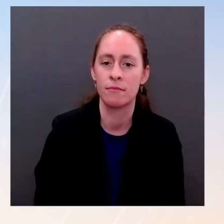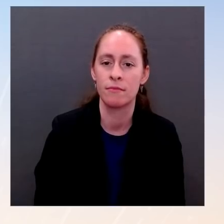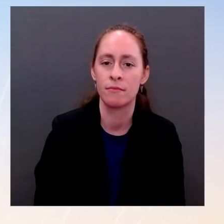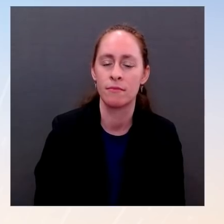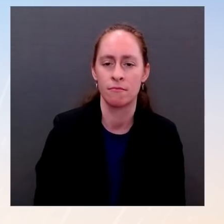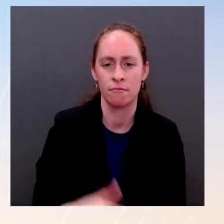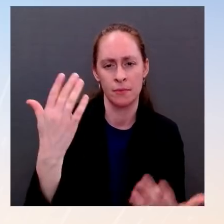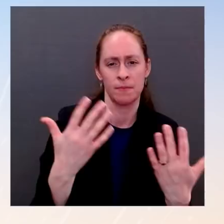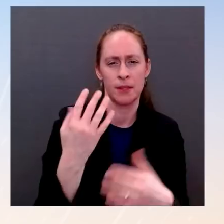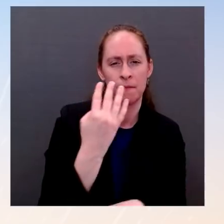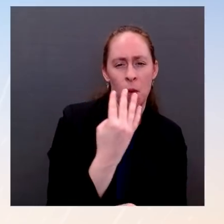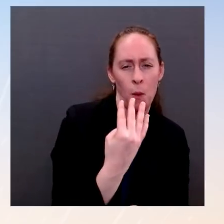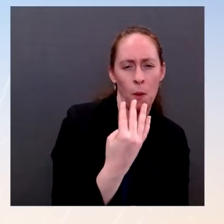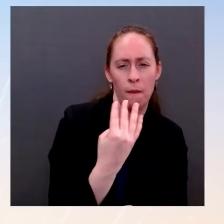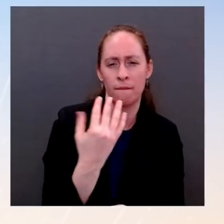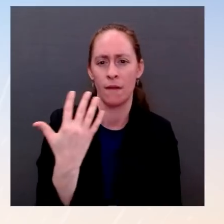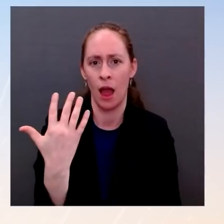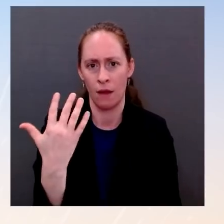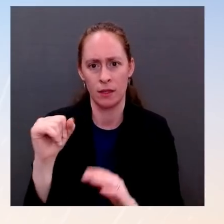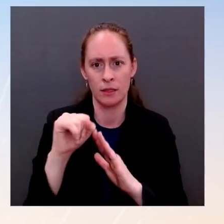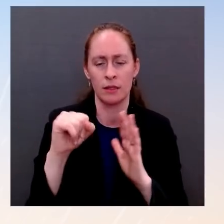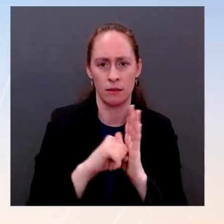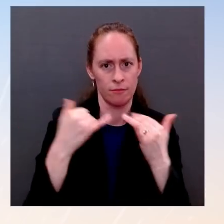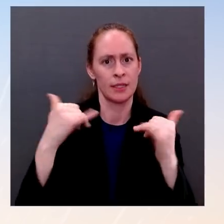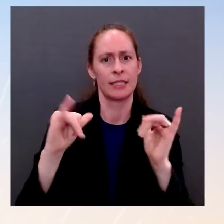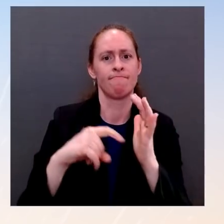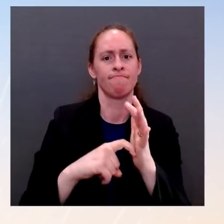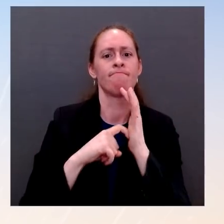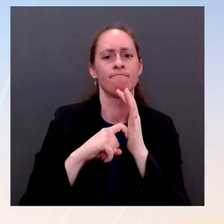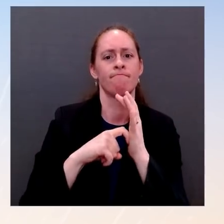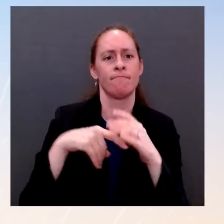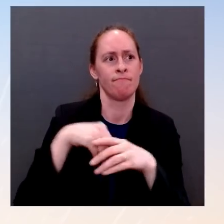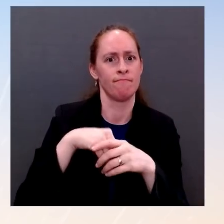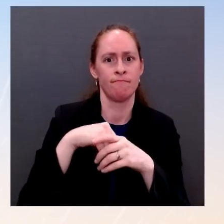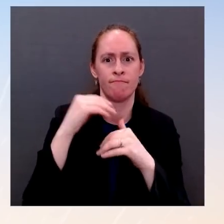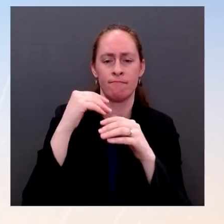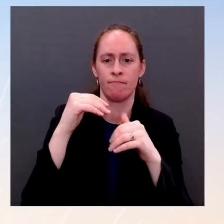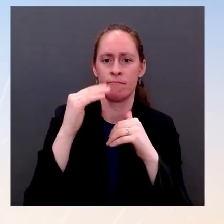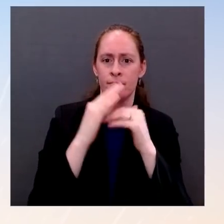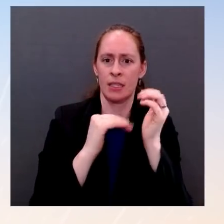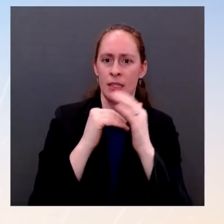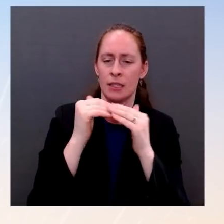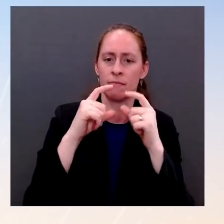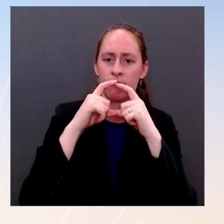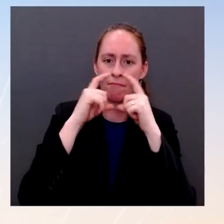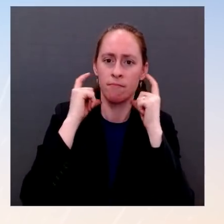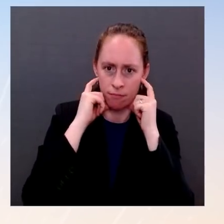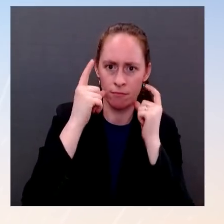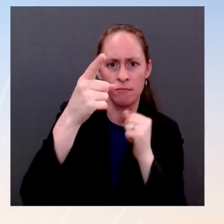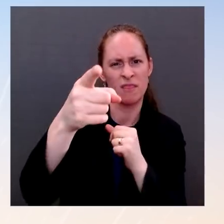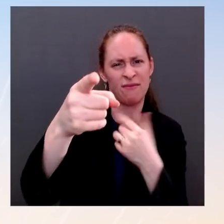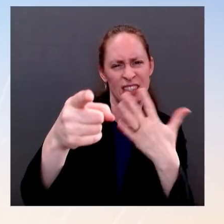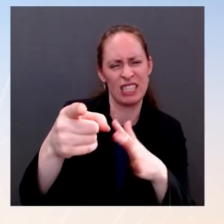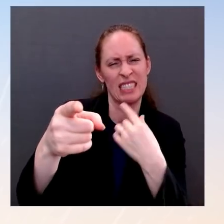you're going to follow the CDC's guidance, but is there a point where the CDC's guidance is out of step with a vast majority